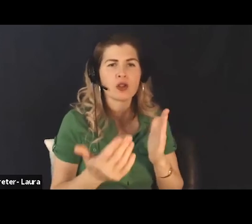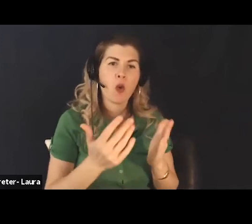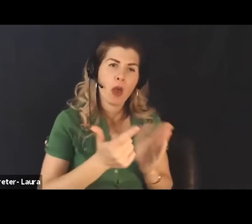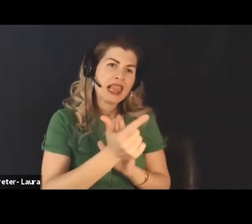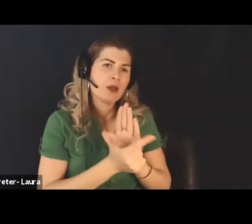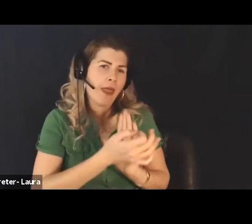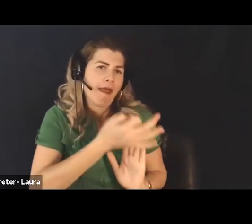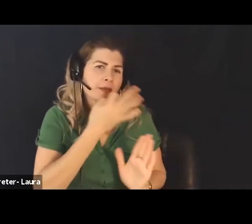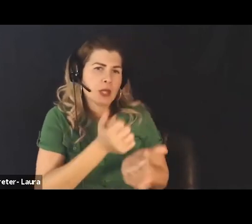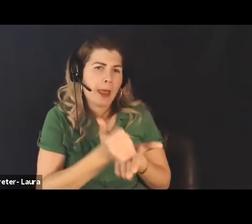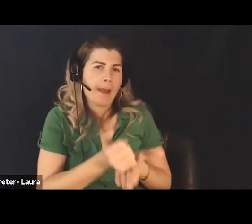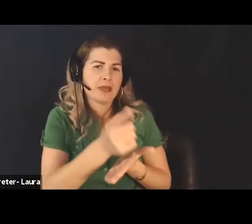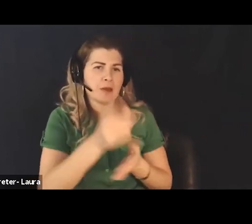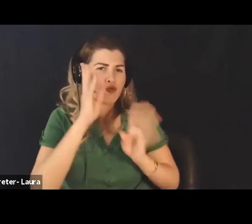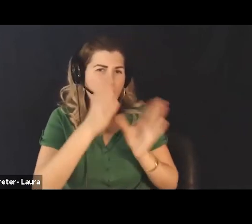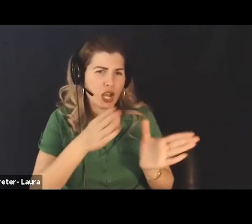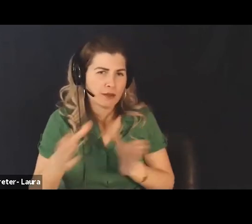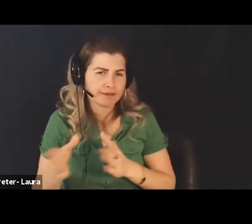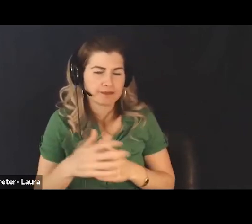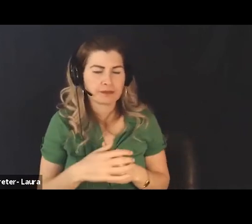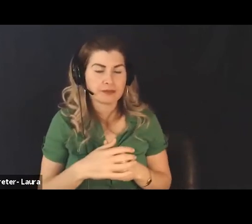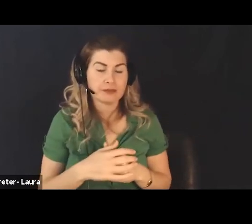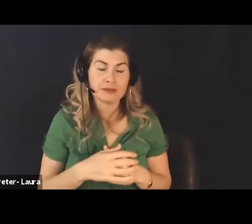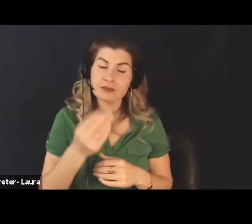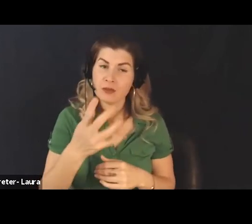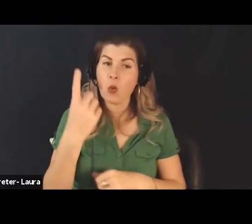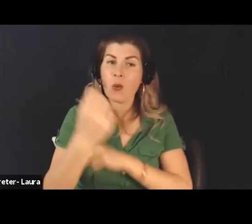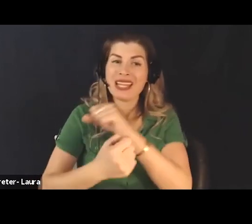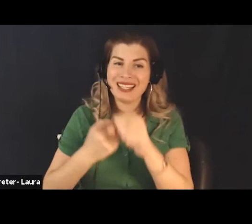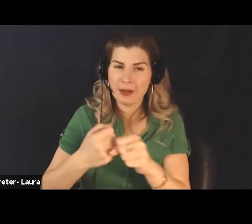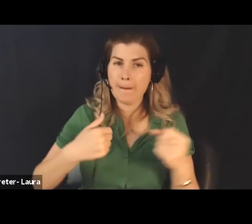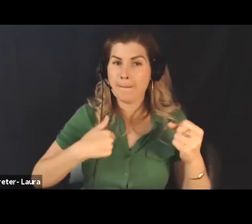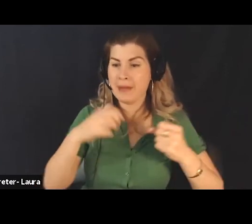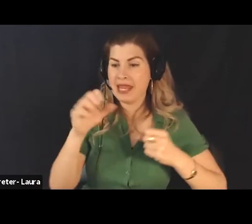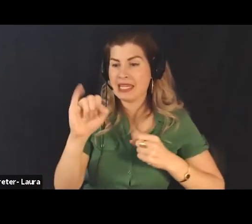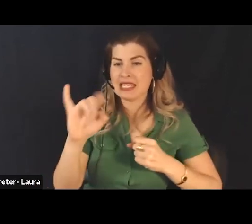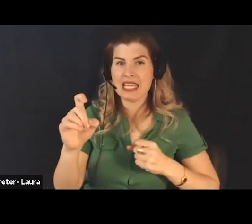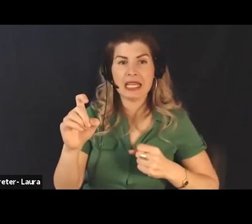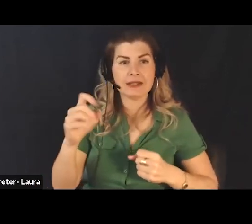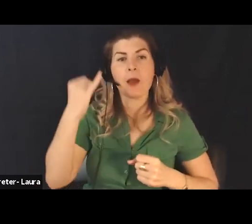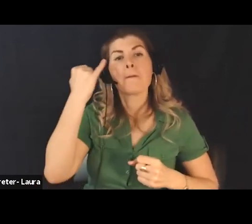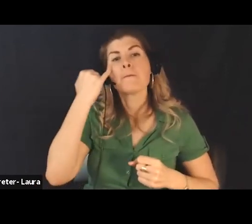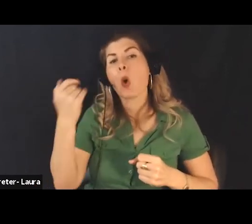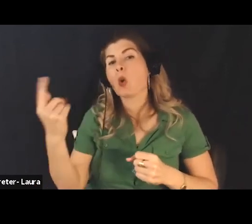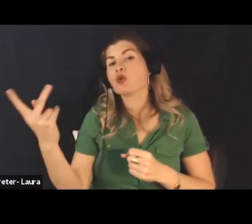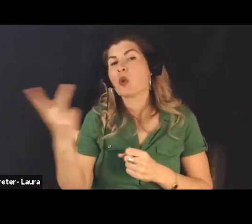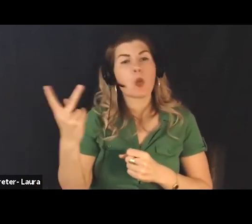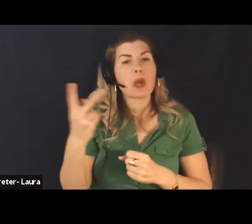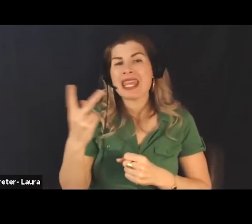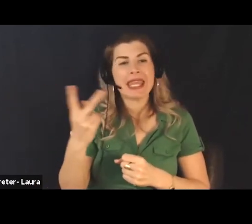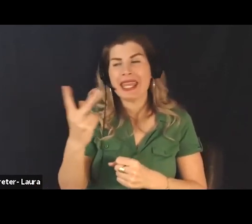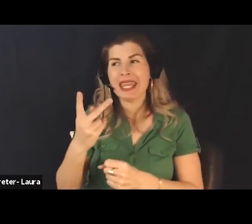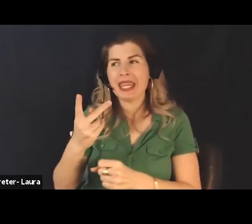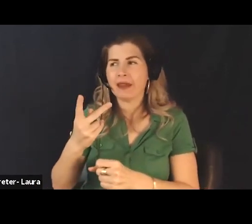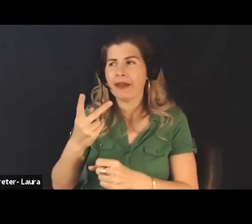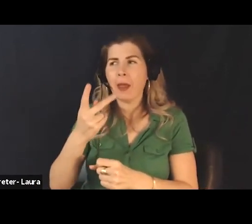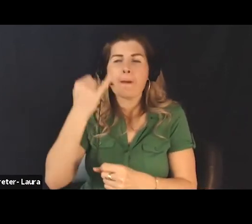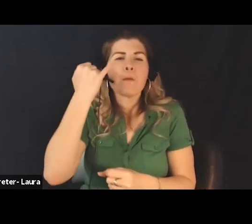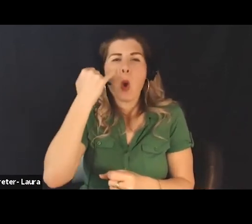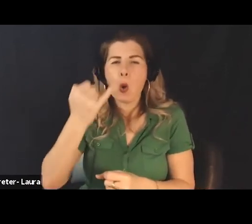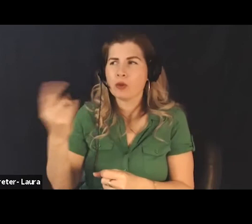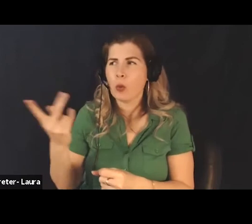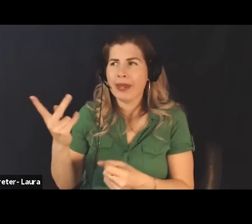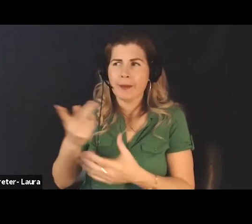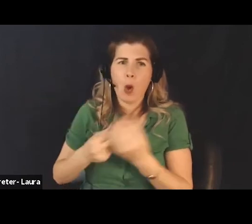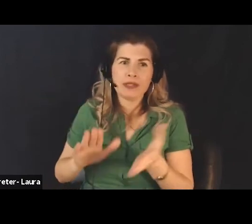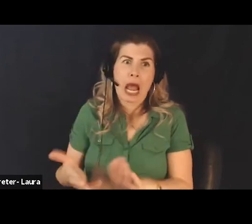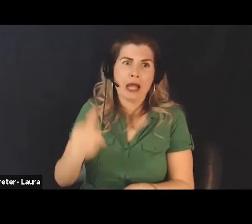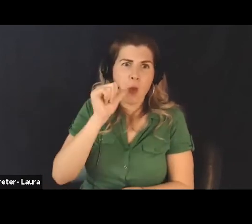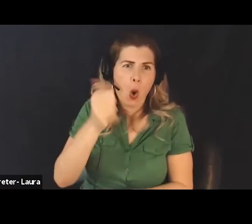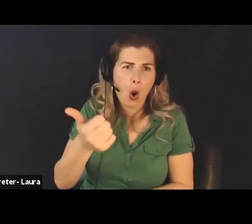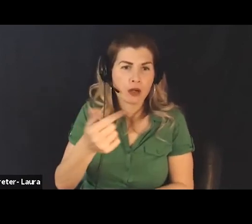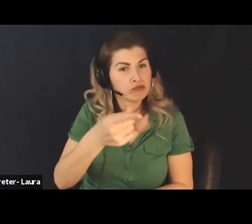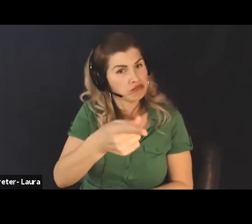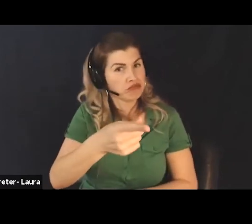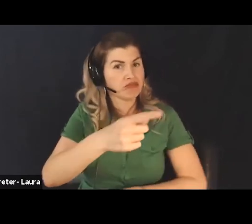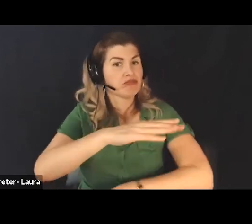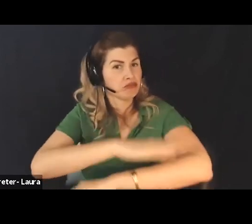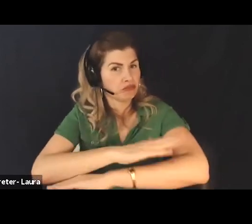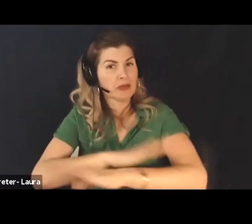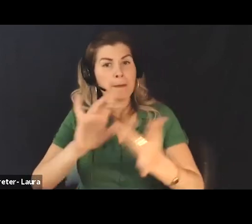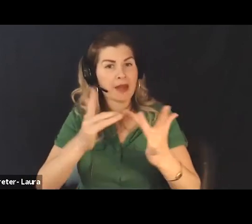legal only lawyers and legal experts who can help them strategize. So, I can say after about a year and a half of six and I can truly get hit by a bus and took off the con will not only survive, but actually be much better than what it was for last 10